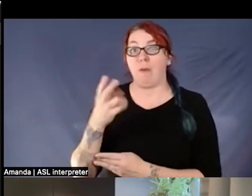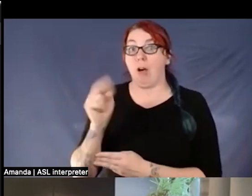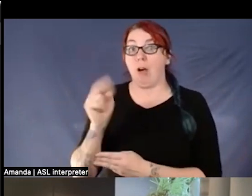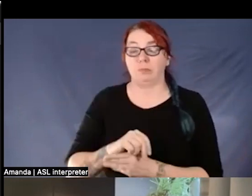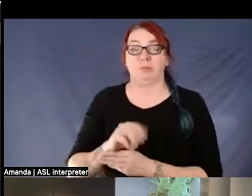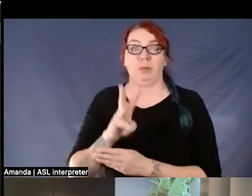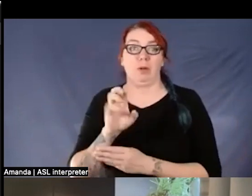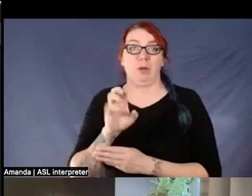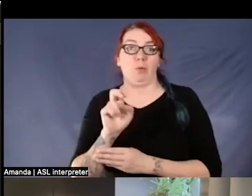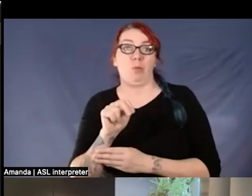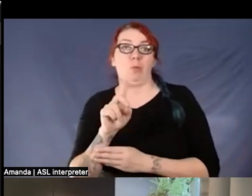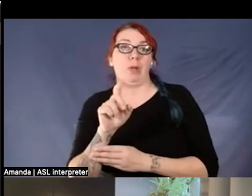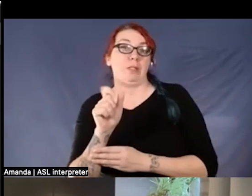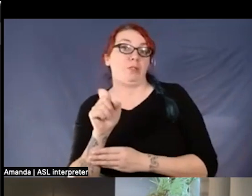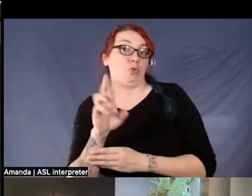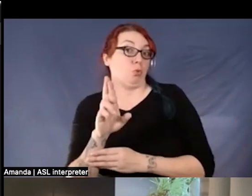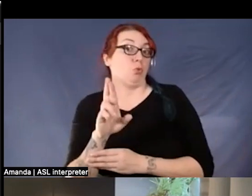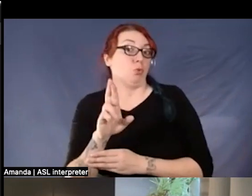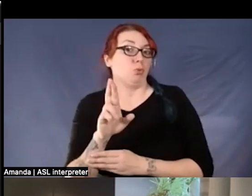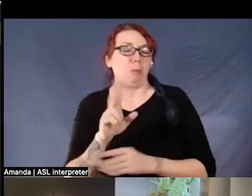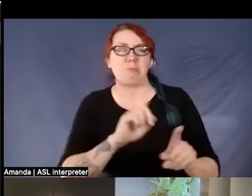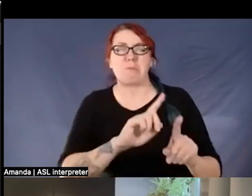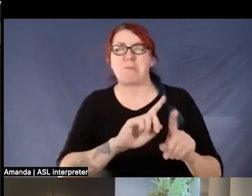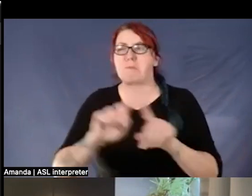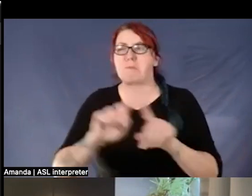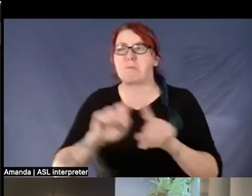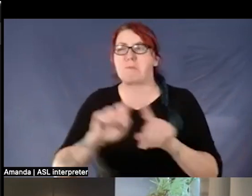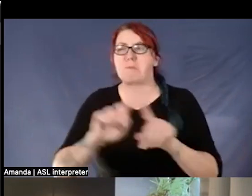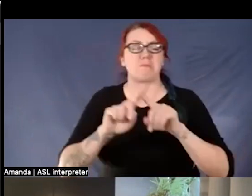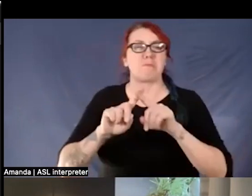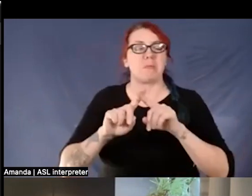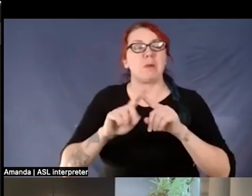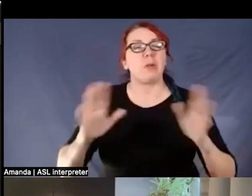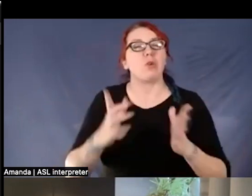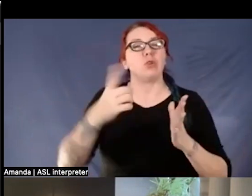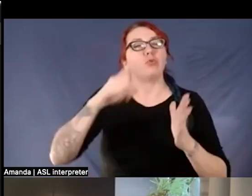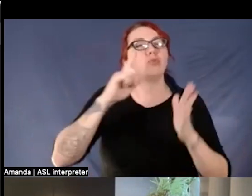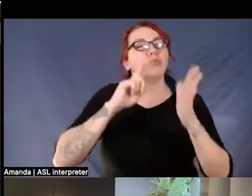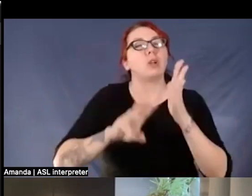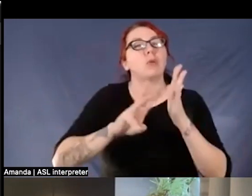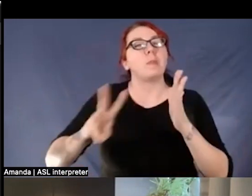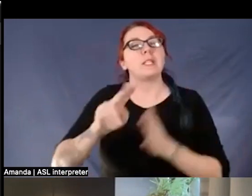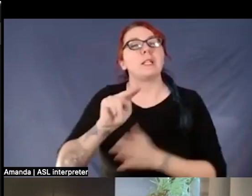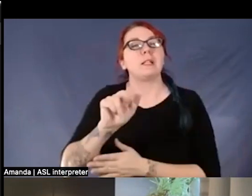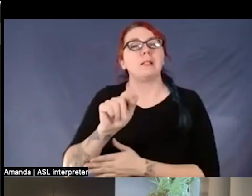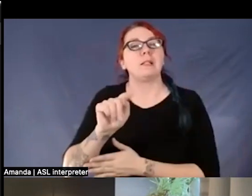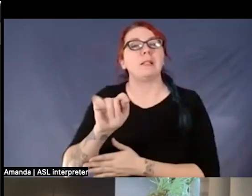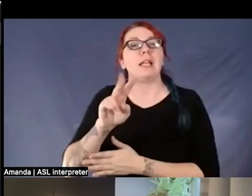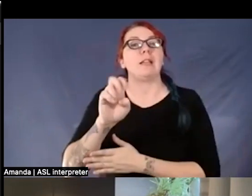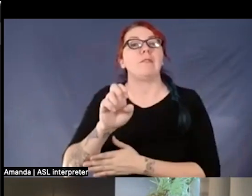the native-land.ca website to learn more about the peoples whose land you are joining from today.